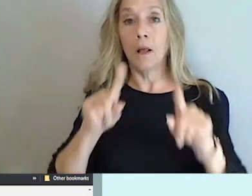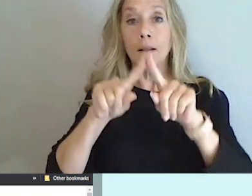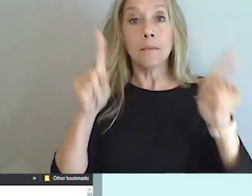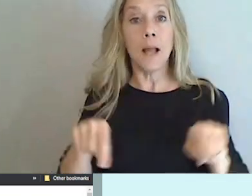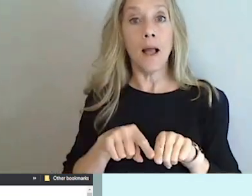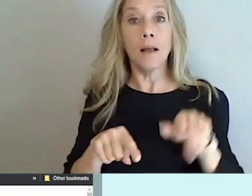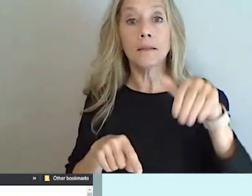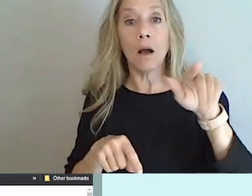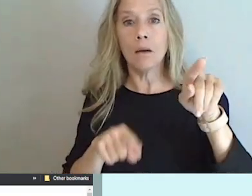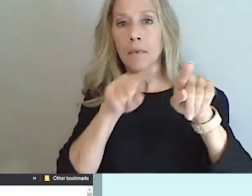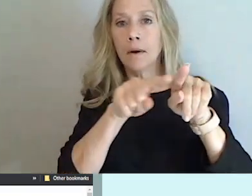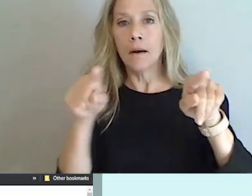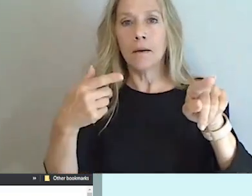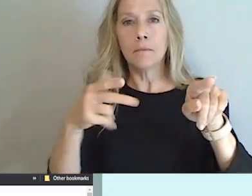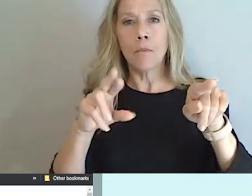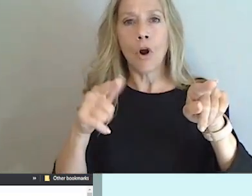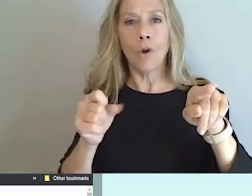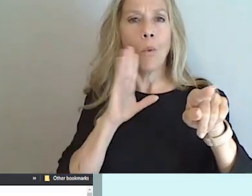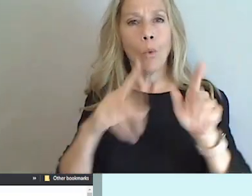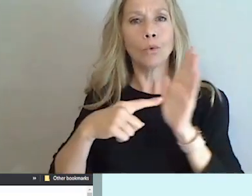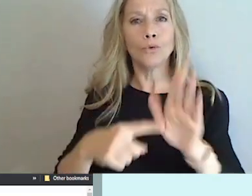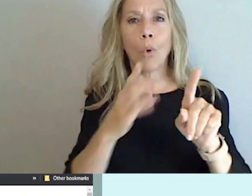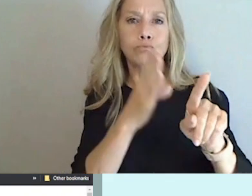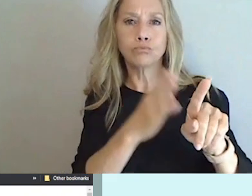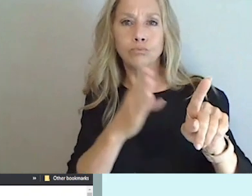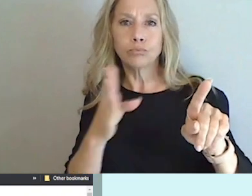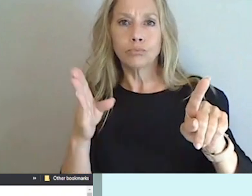you have a Progress Bar which will show you where you are in the renewal process.